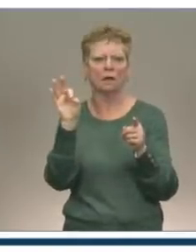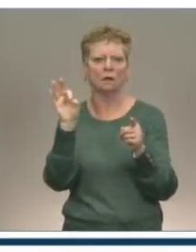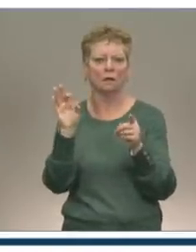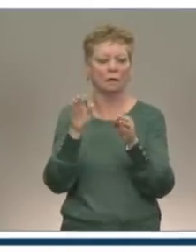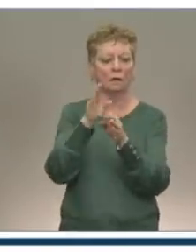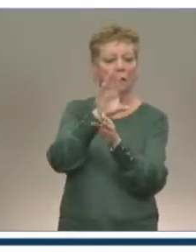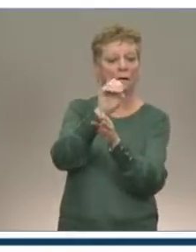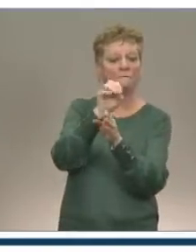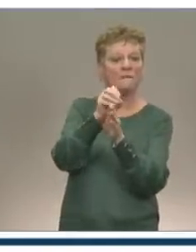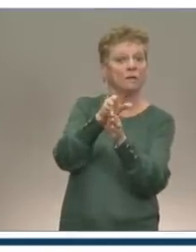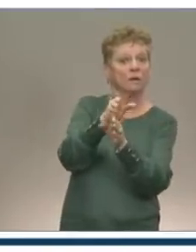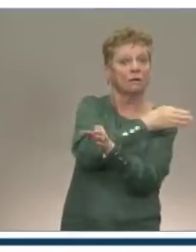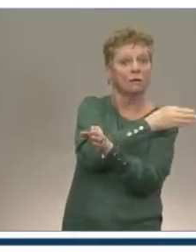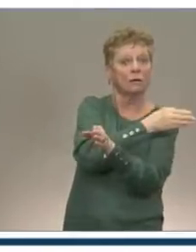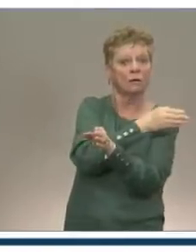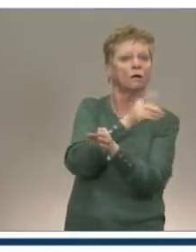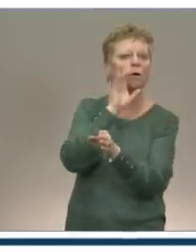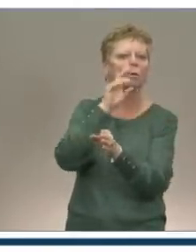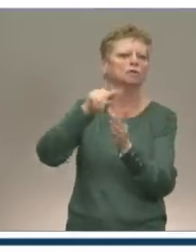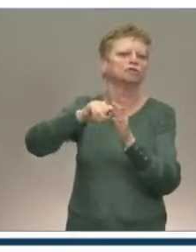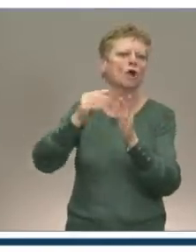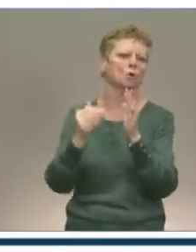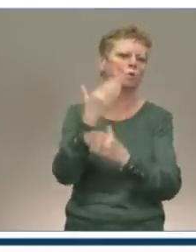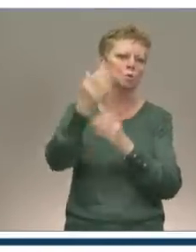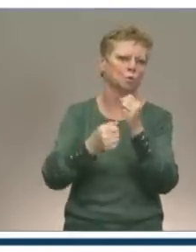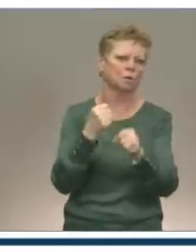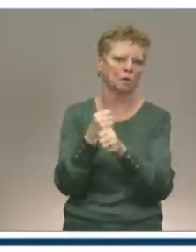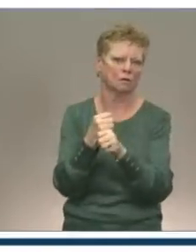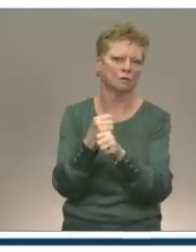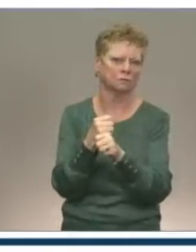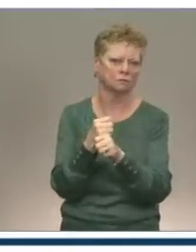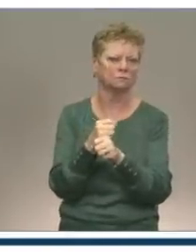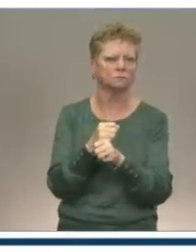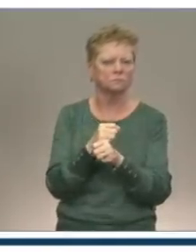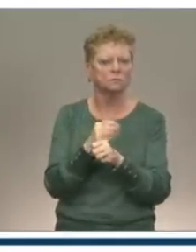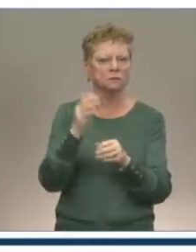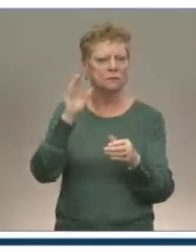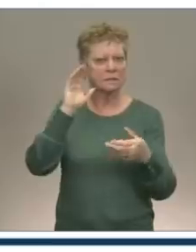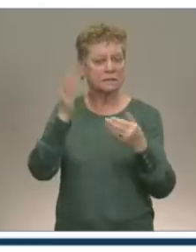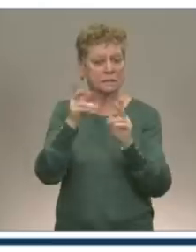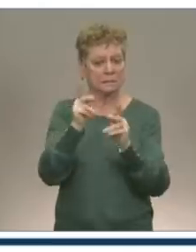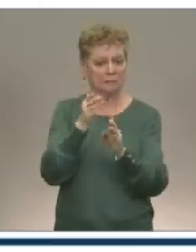revisit boosters in the new year evidence shows that people in in this age group